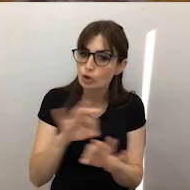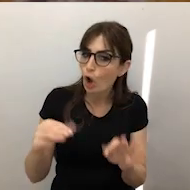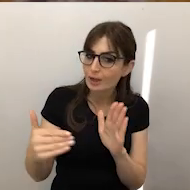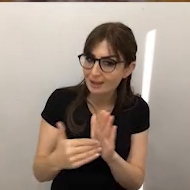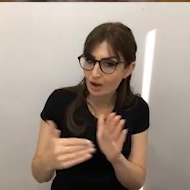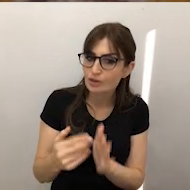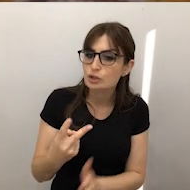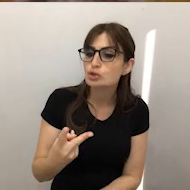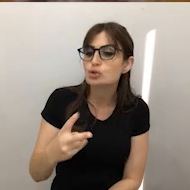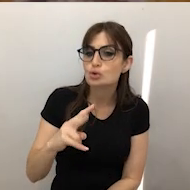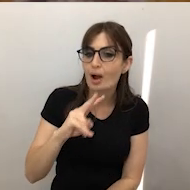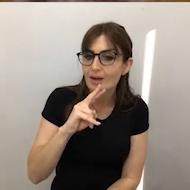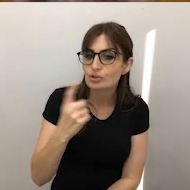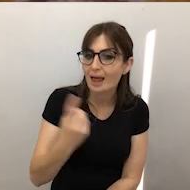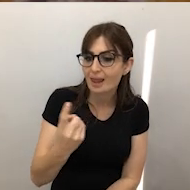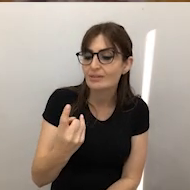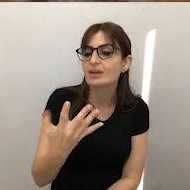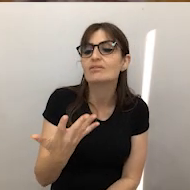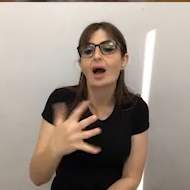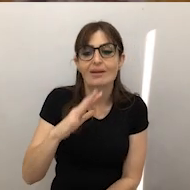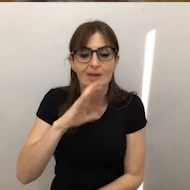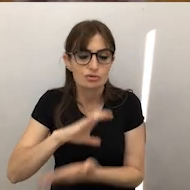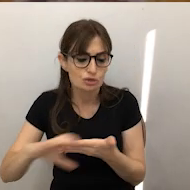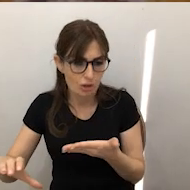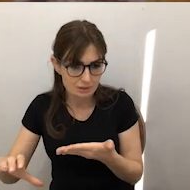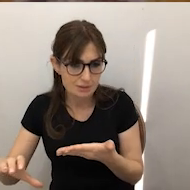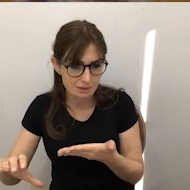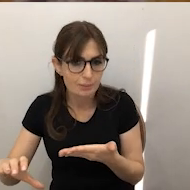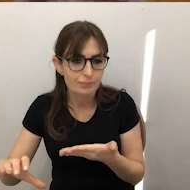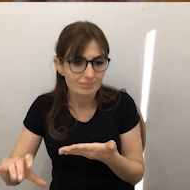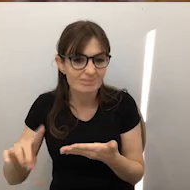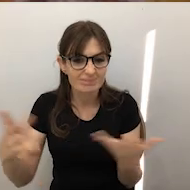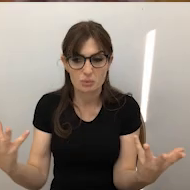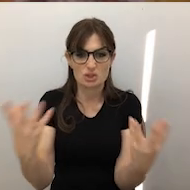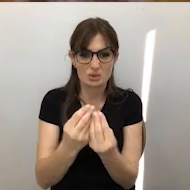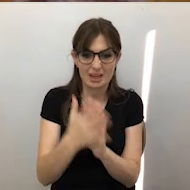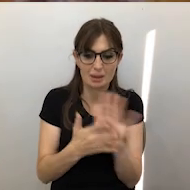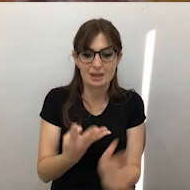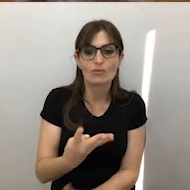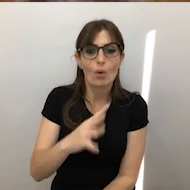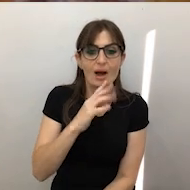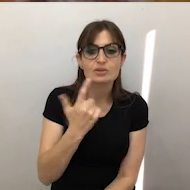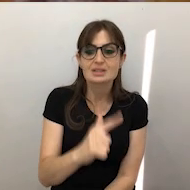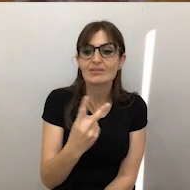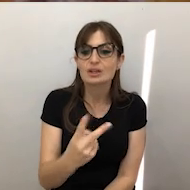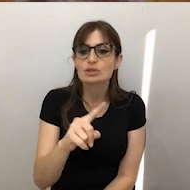and total non-current liabilities of $211,500, which add together to give total liabilities